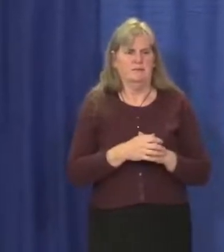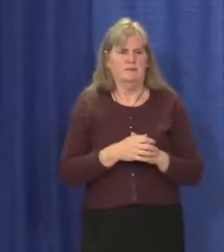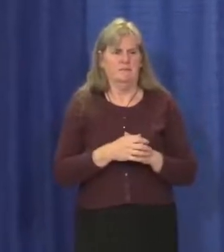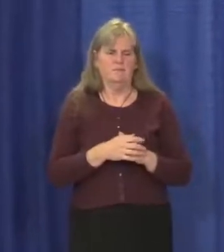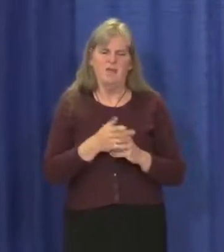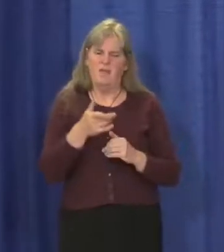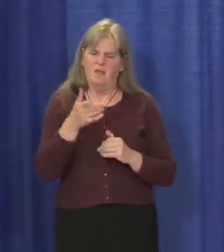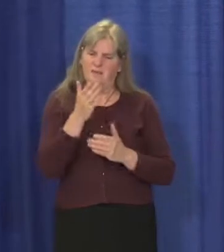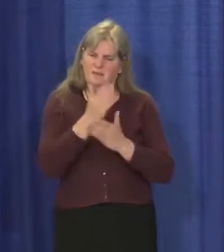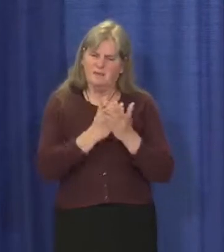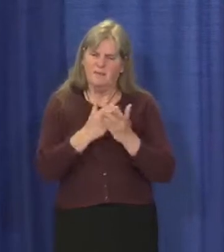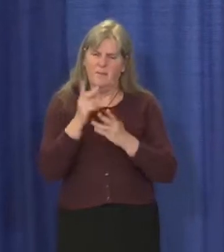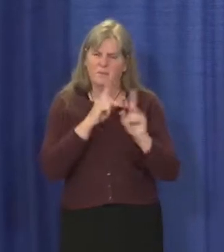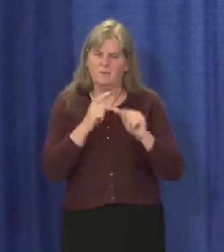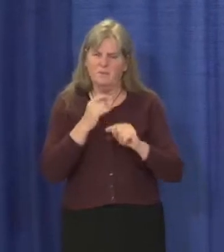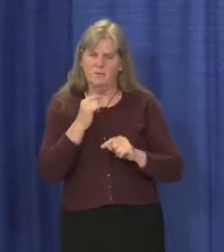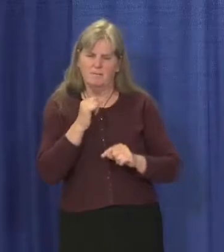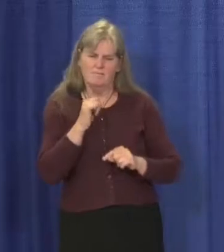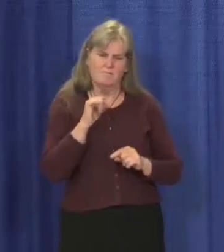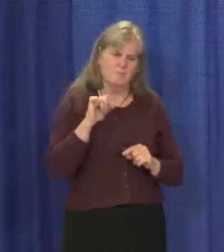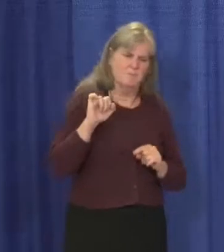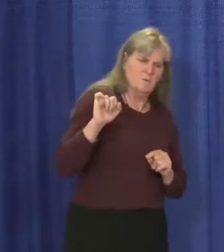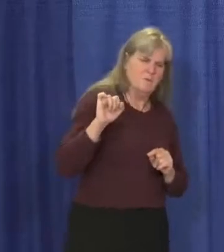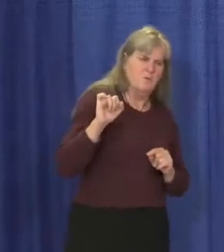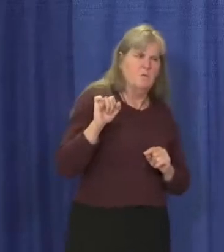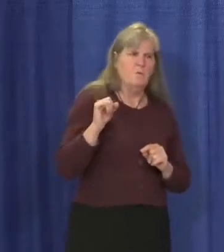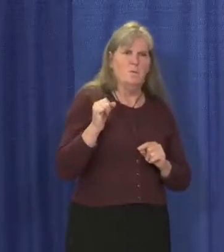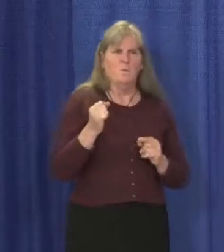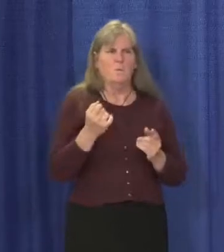resistant people to the vaccine. Are you going to need a